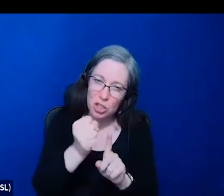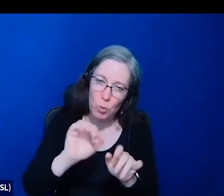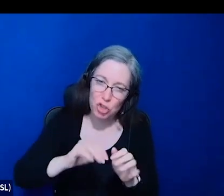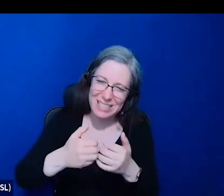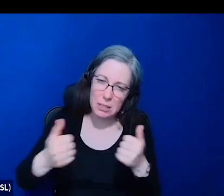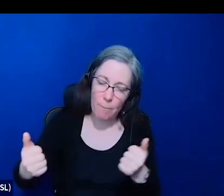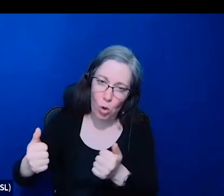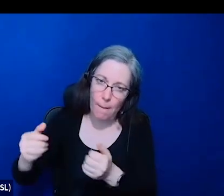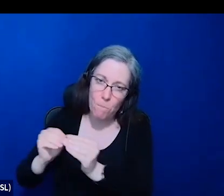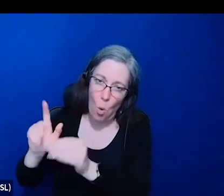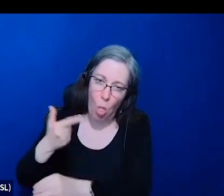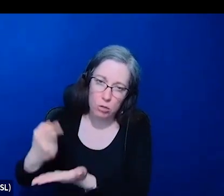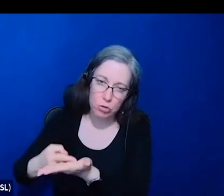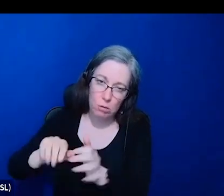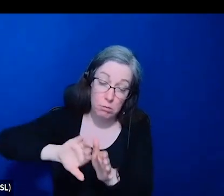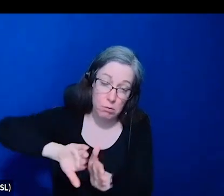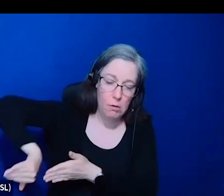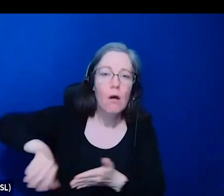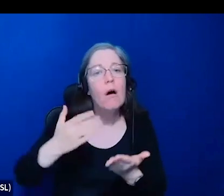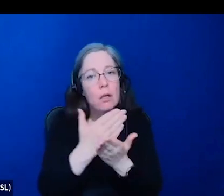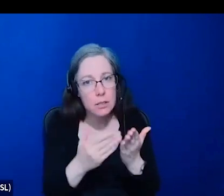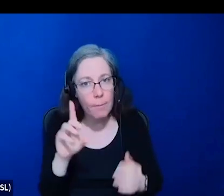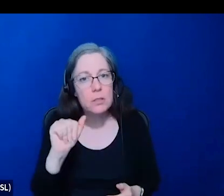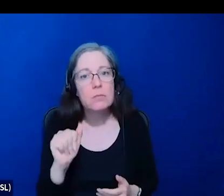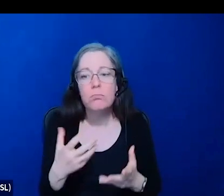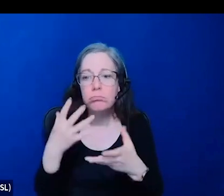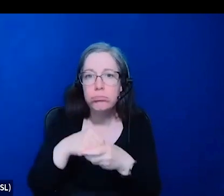Some of these disabilities have been in space for about three minutes